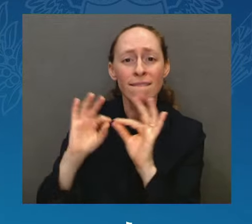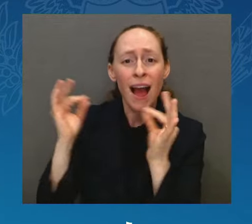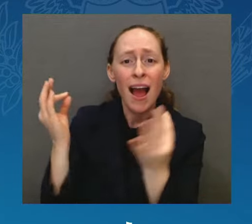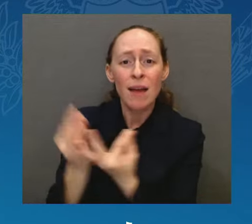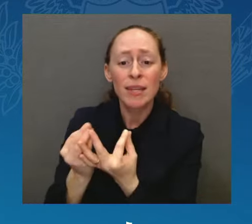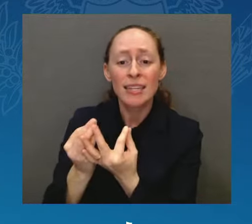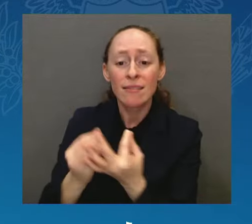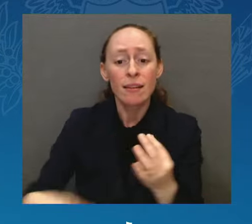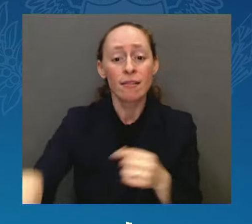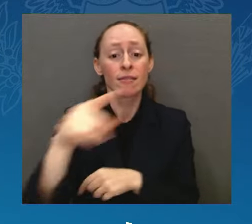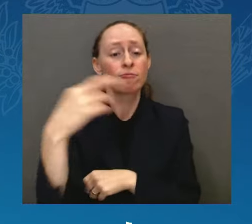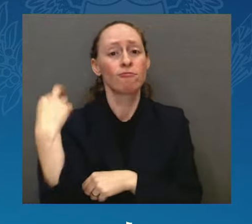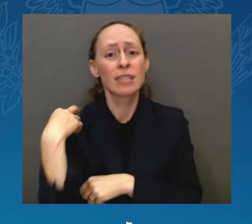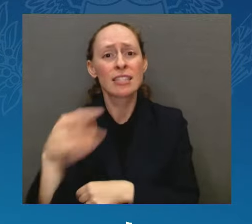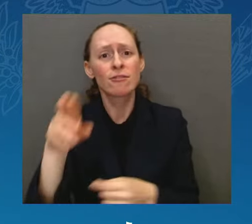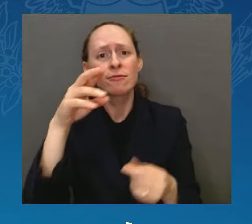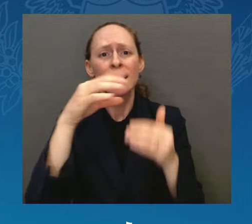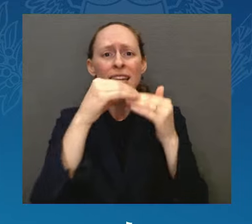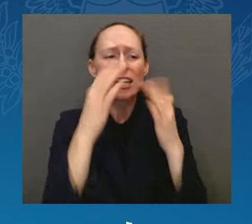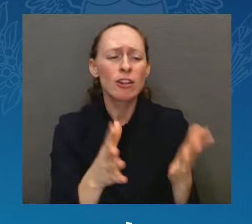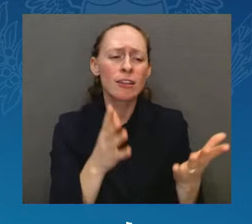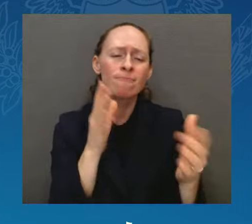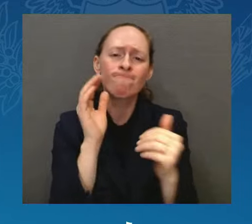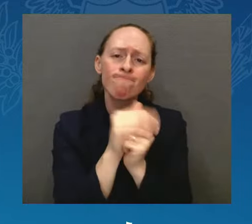the farm workers who put food on our tables,